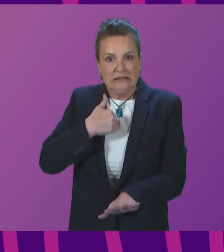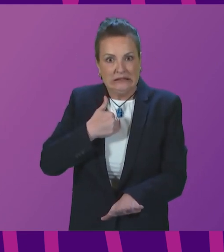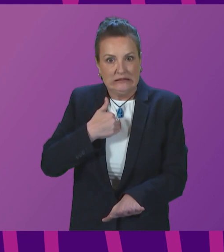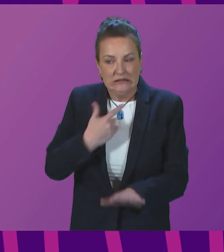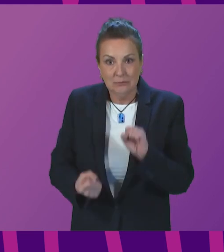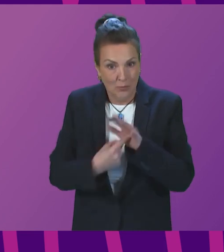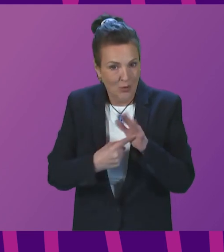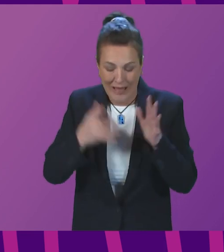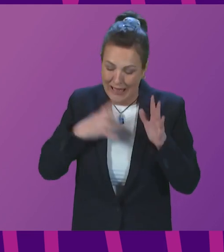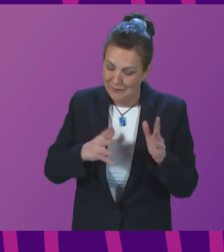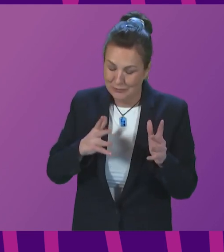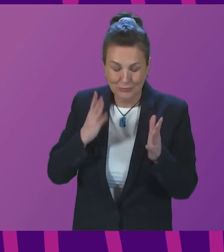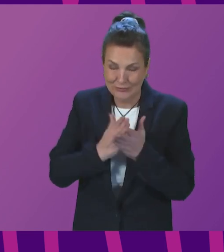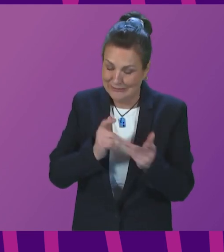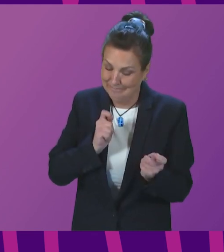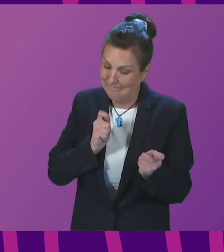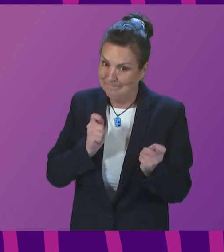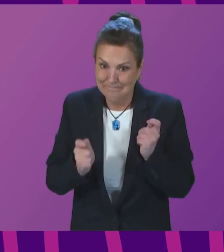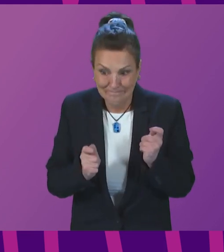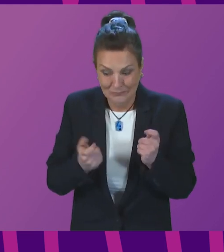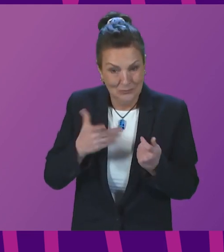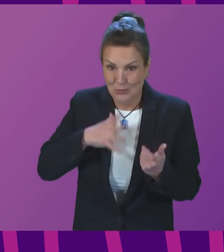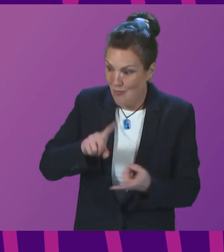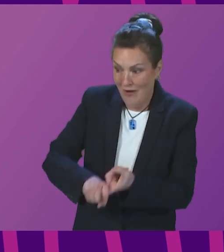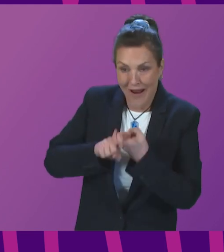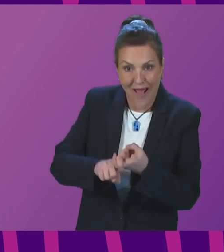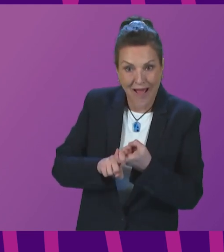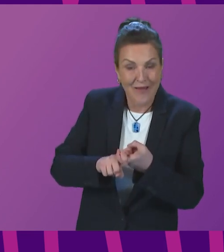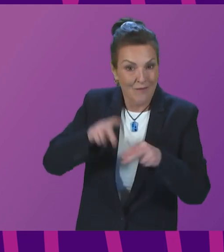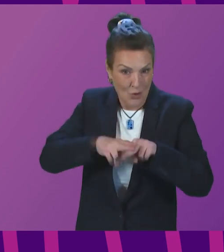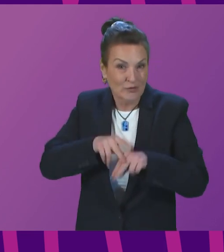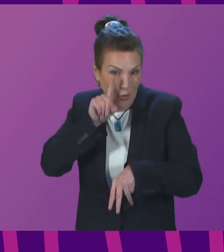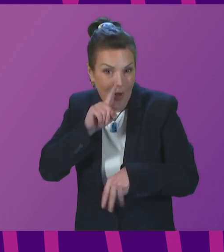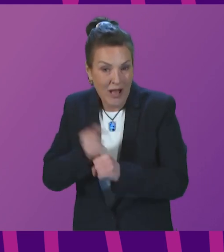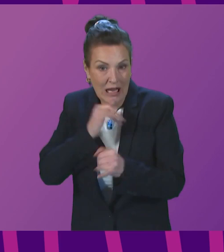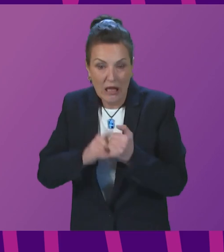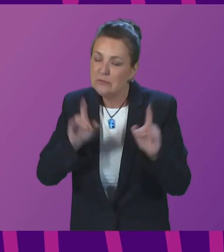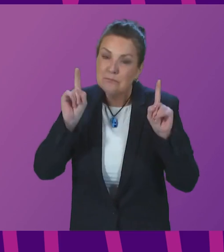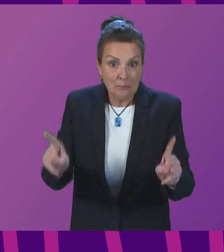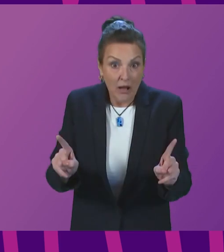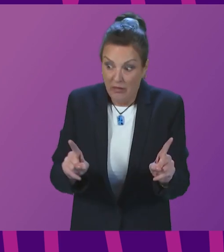There will be differences of opinion about the best way to transition, but that we must do so is inescapable.